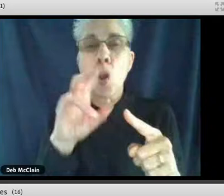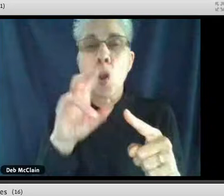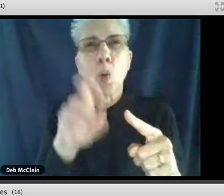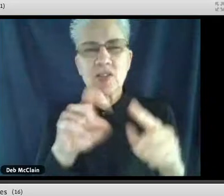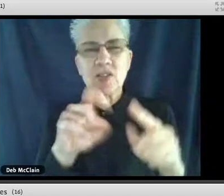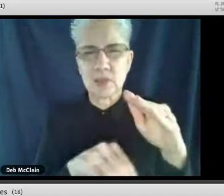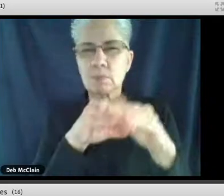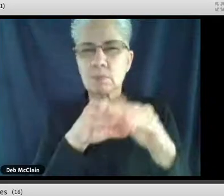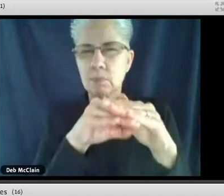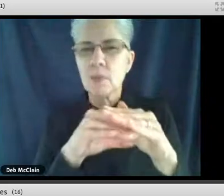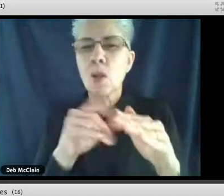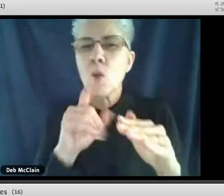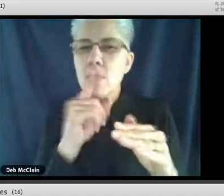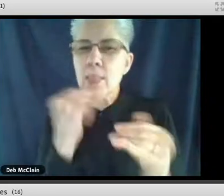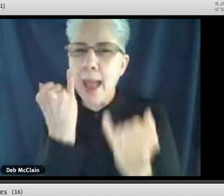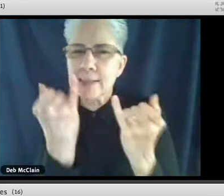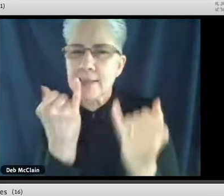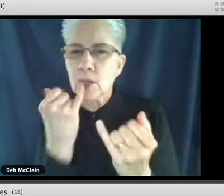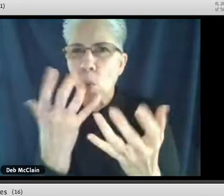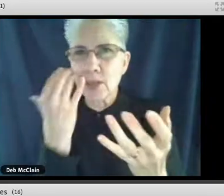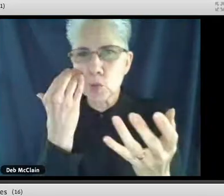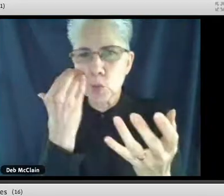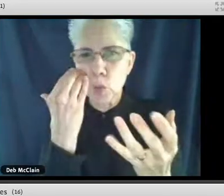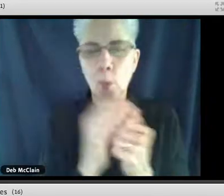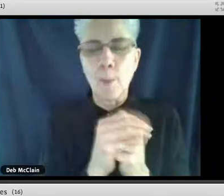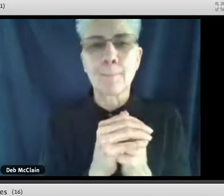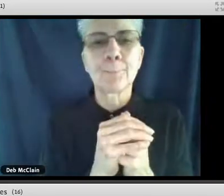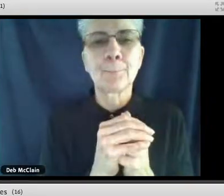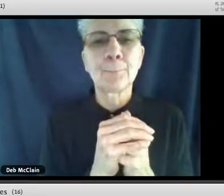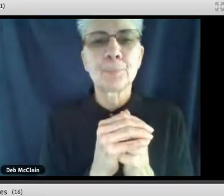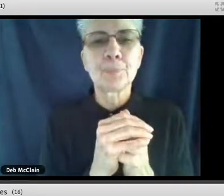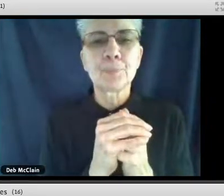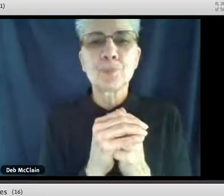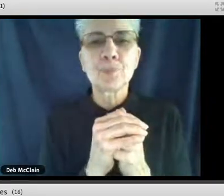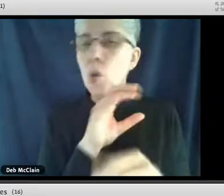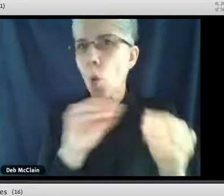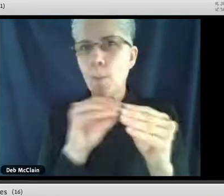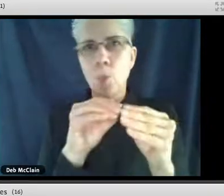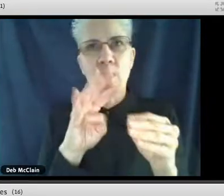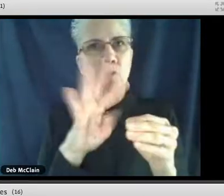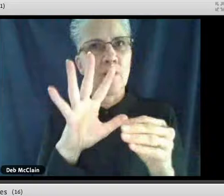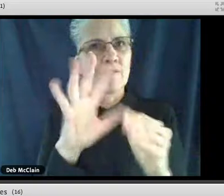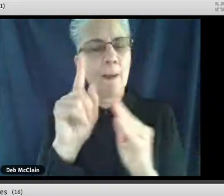of what you want them to know. No more than 45 minutes, and that really is part